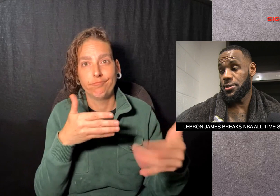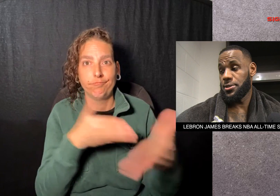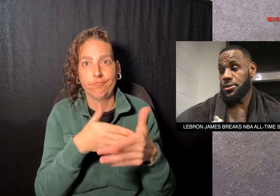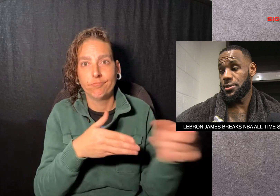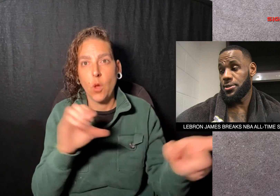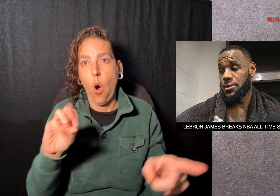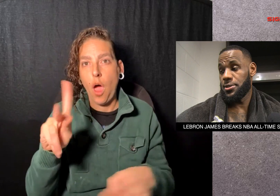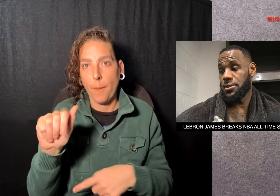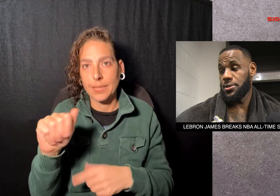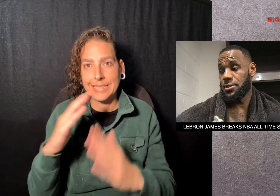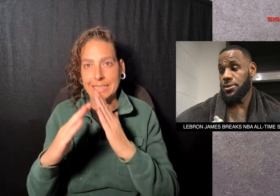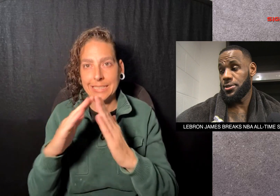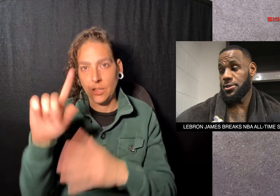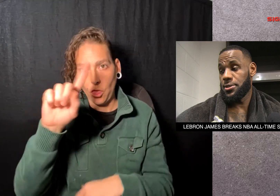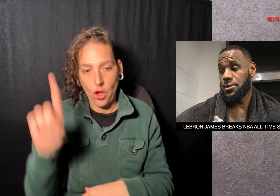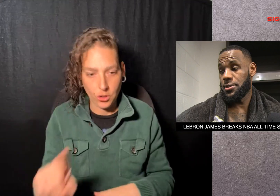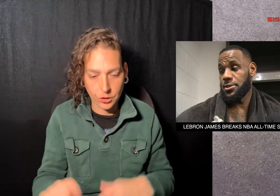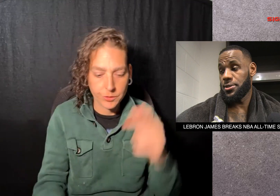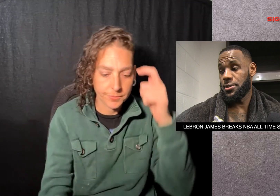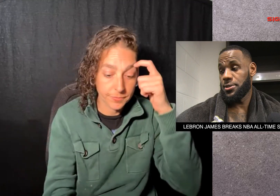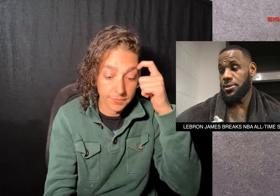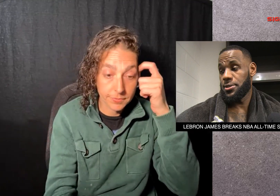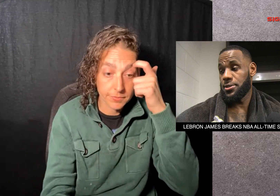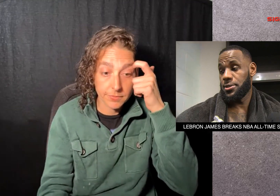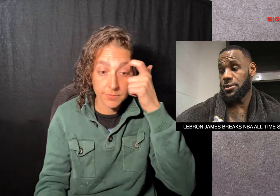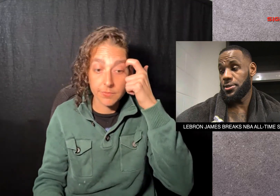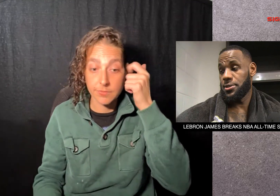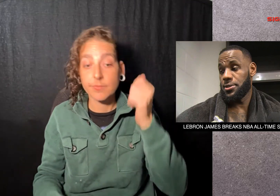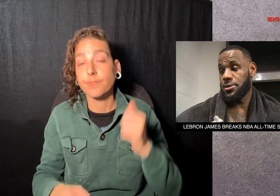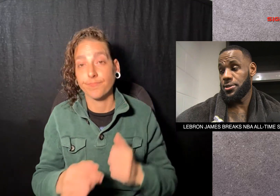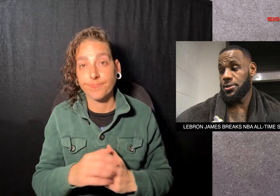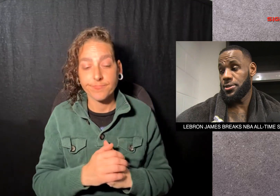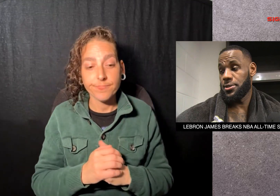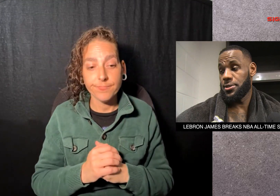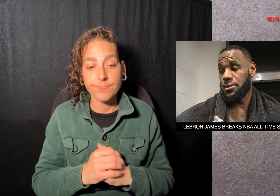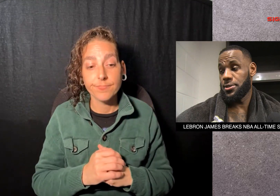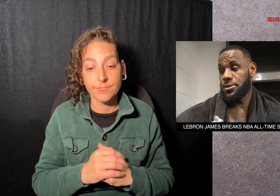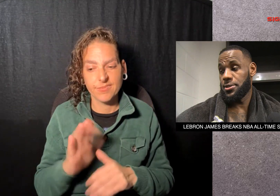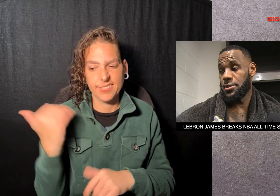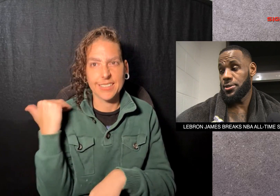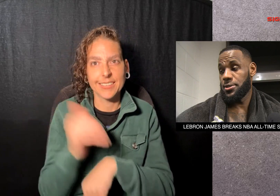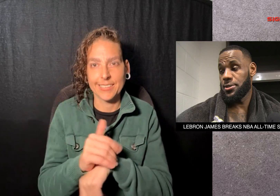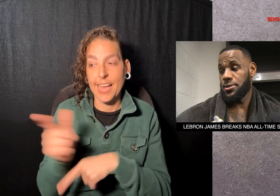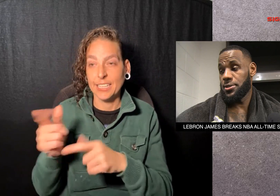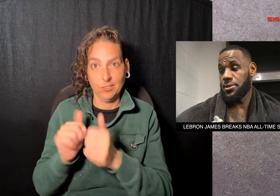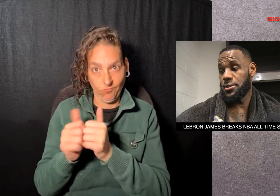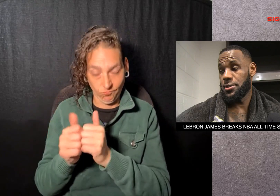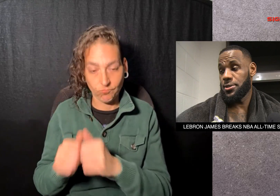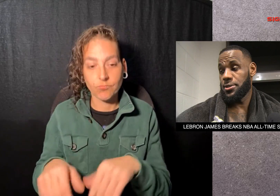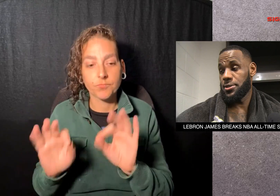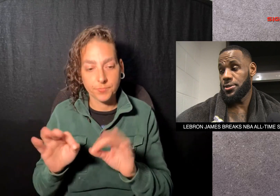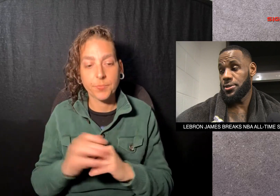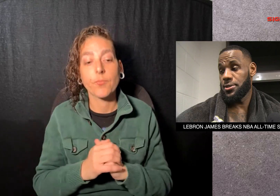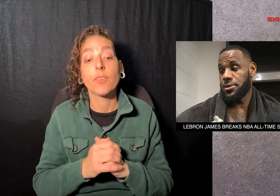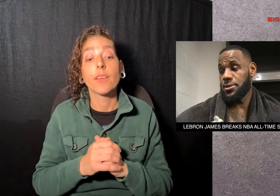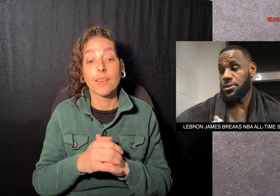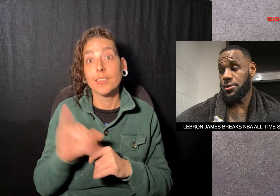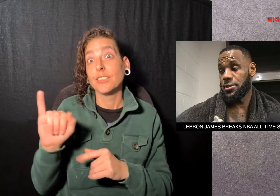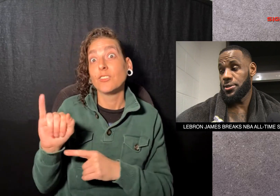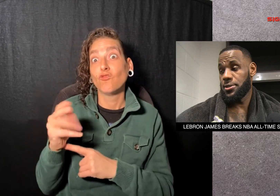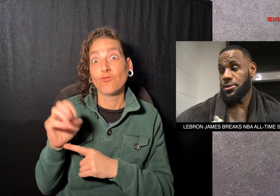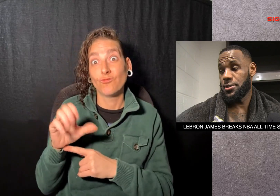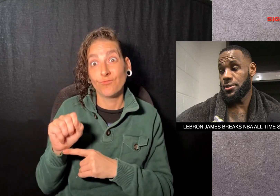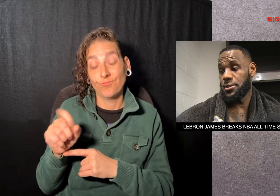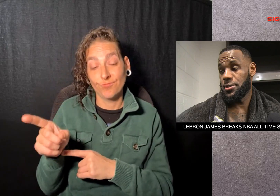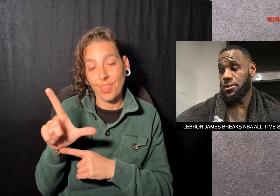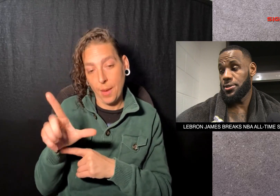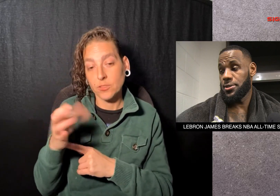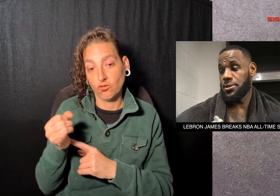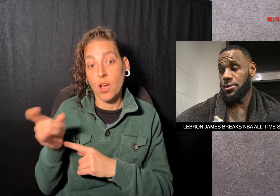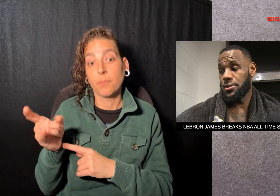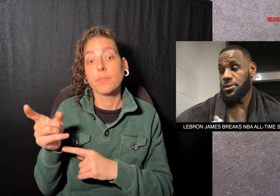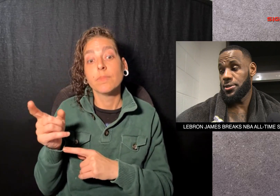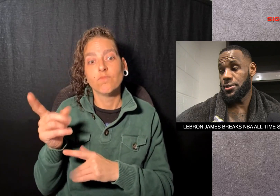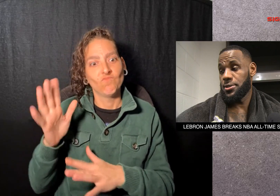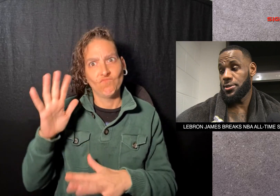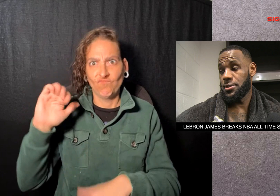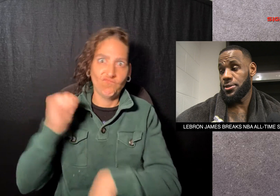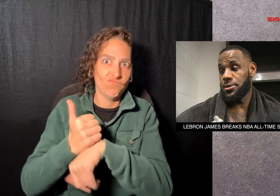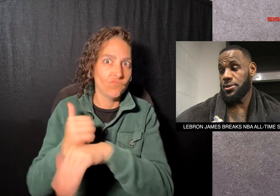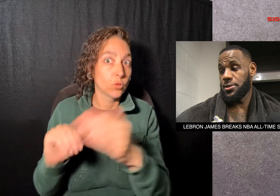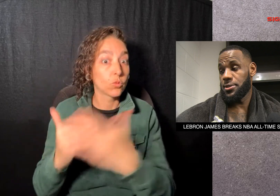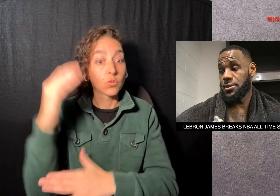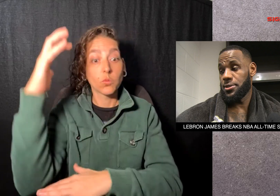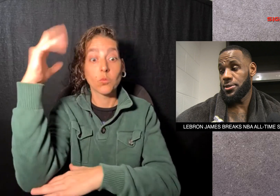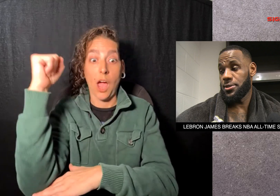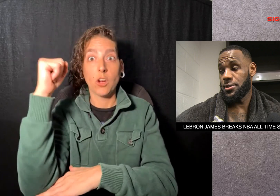while playing against the Oklahoma City Thunder Tuesday night James set the new record when